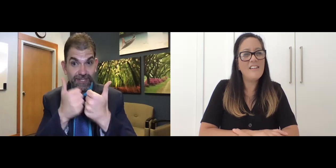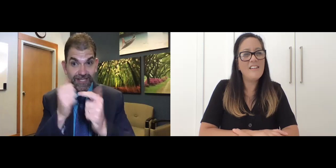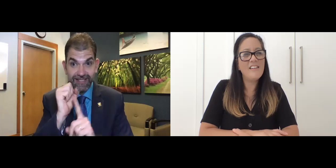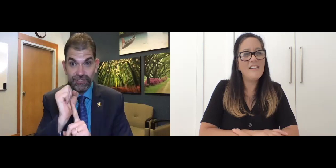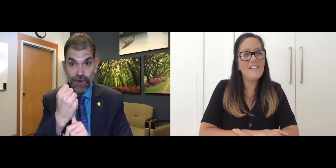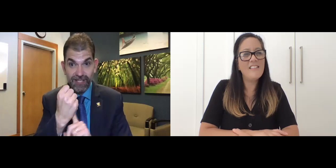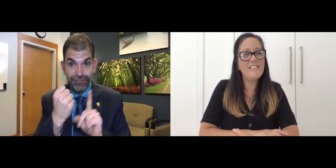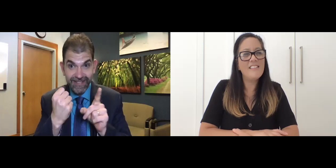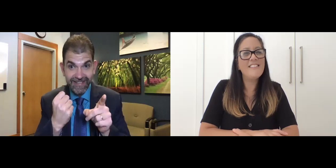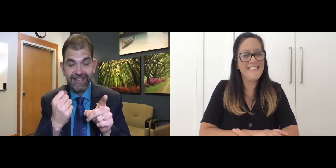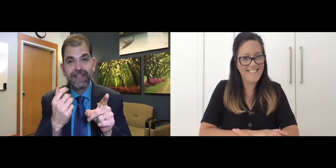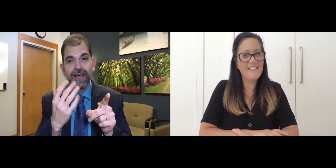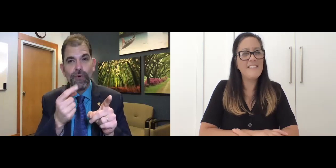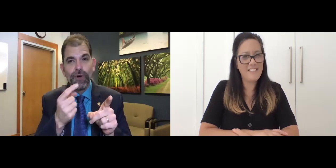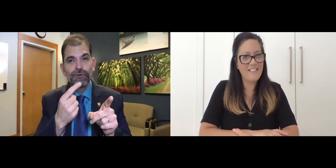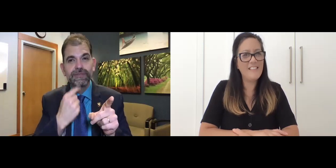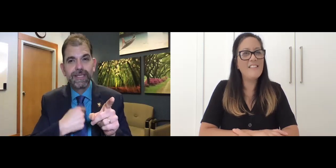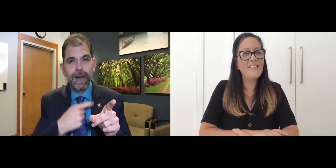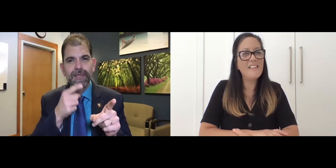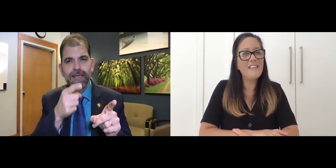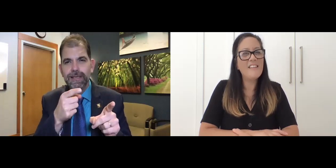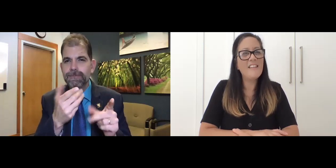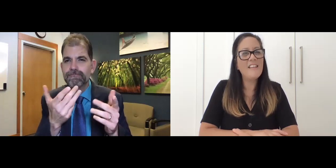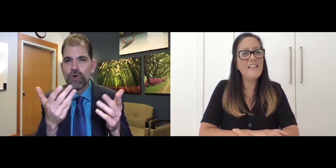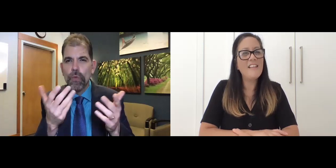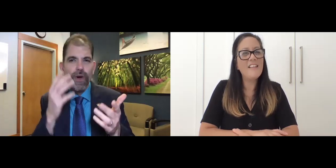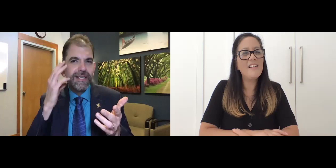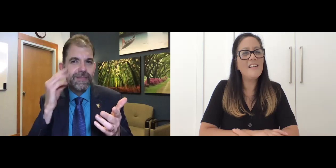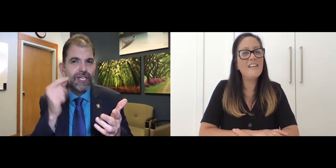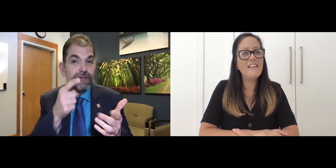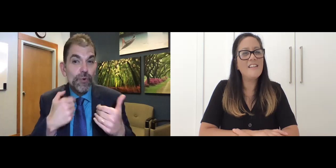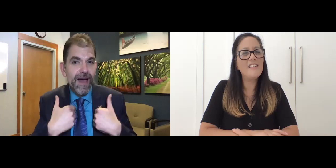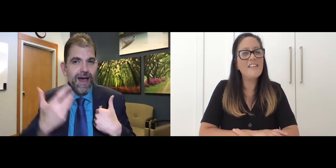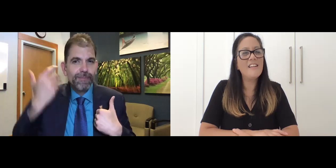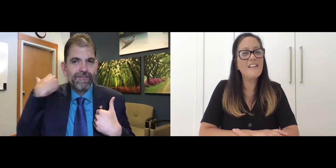A better situation, a better question might be if you create some sort of a